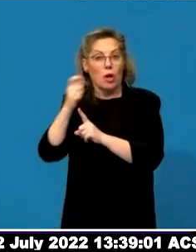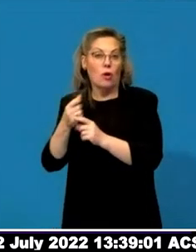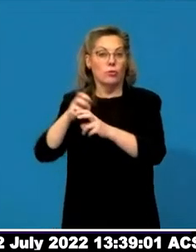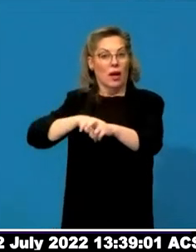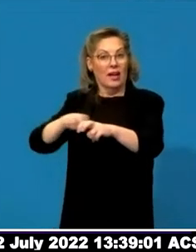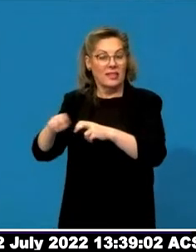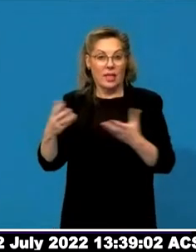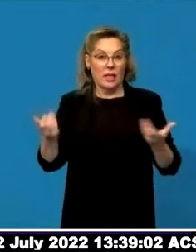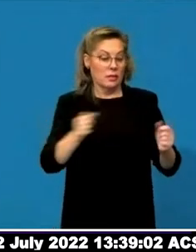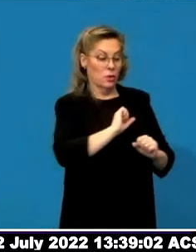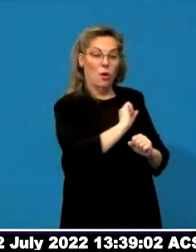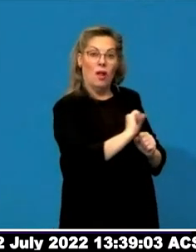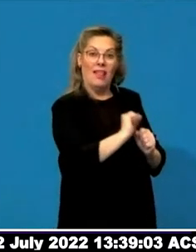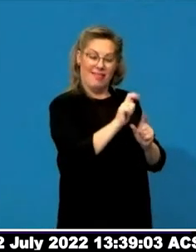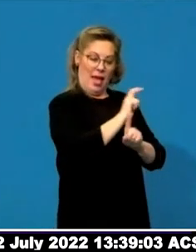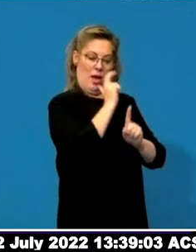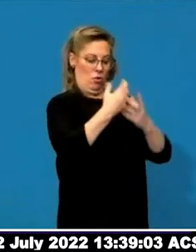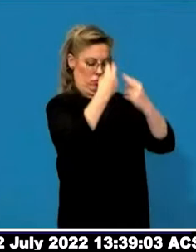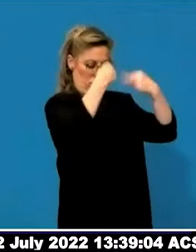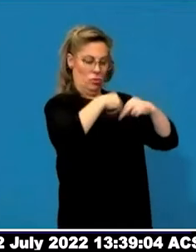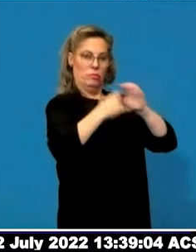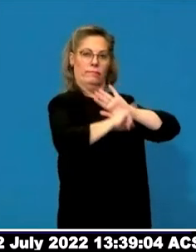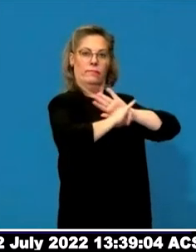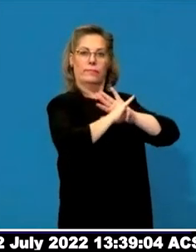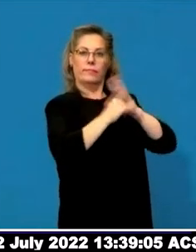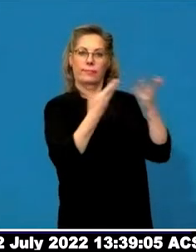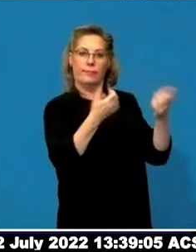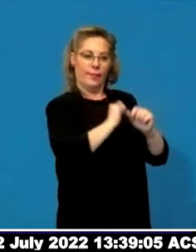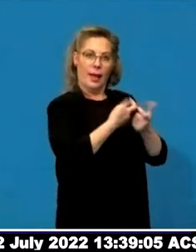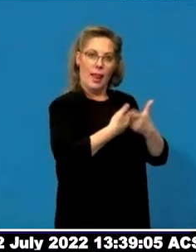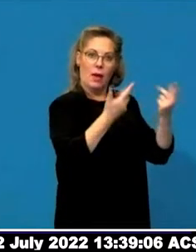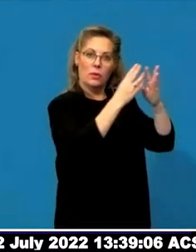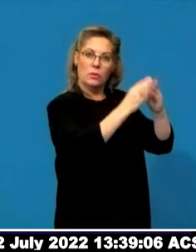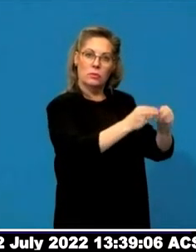Yeah, it can have a devastating impact on the child and on the family